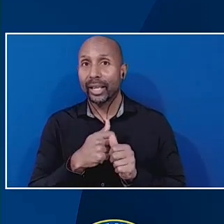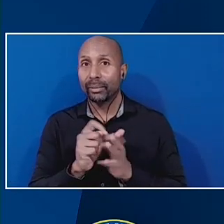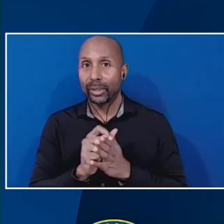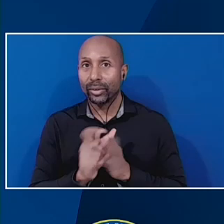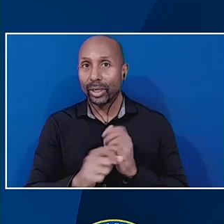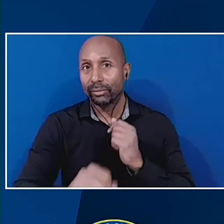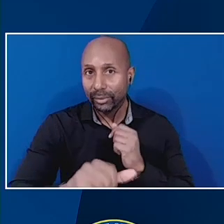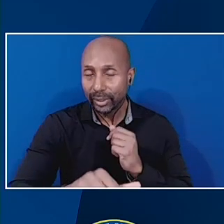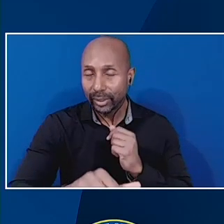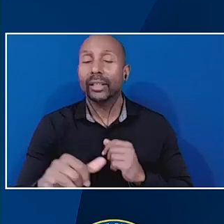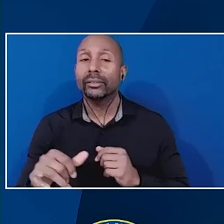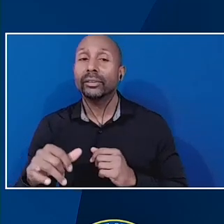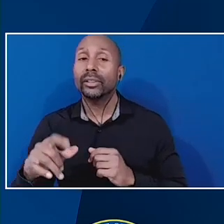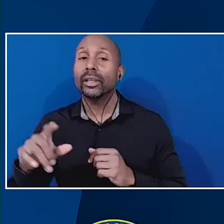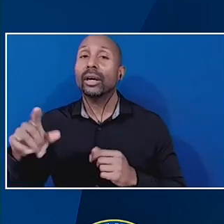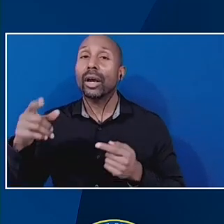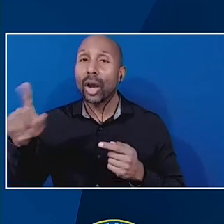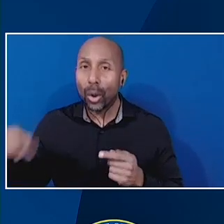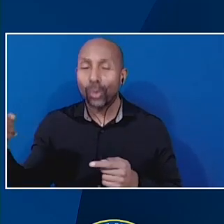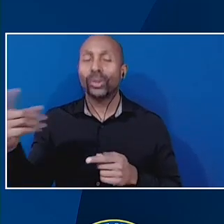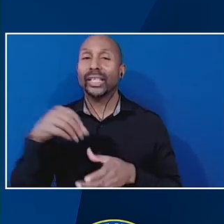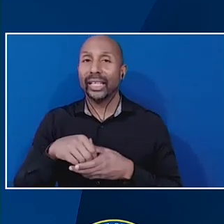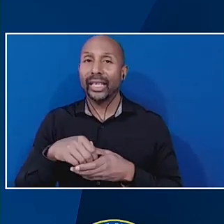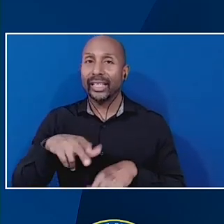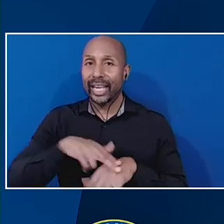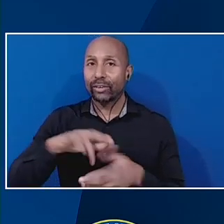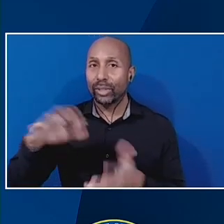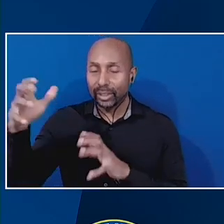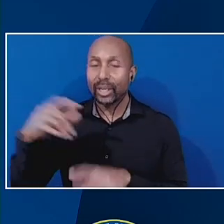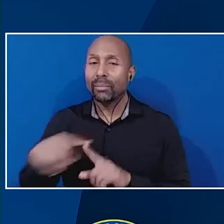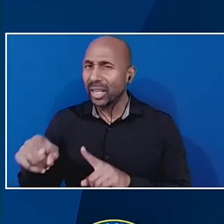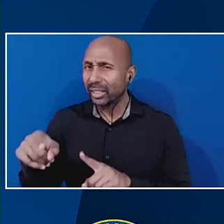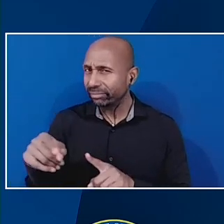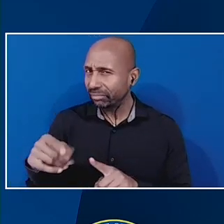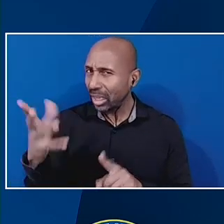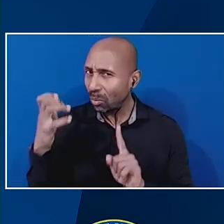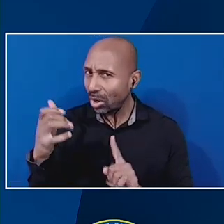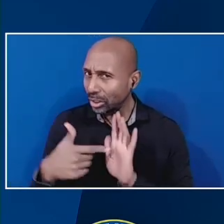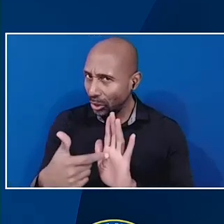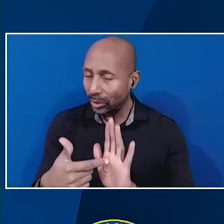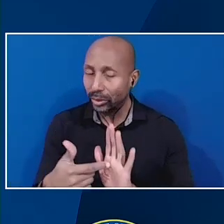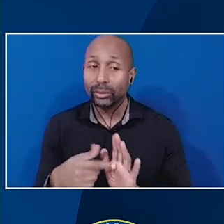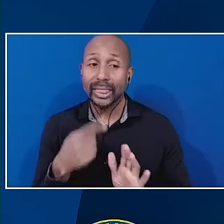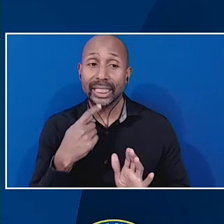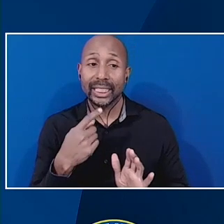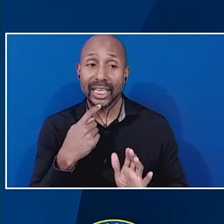also mentions as a condition, the normal application of the agency standards